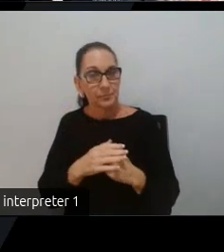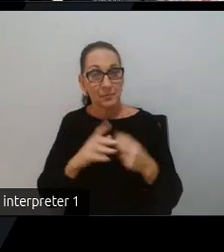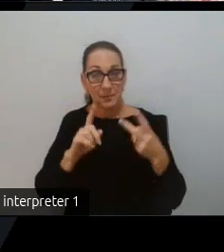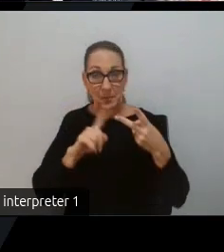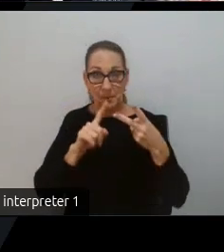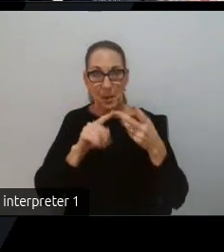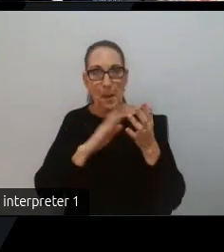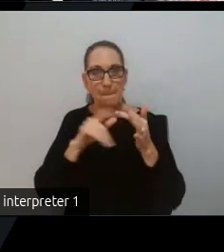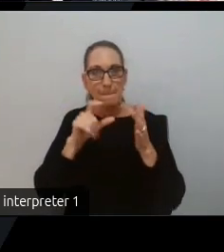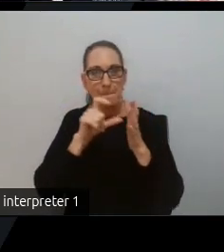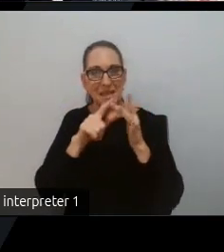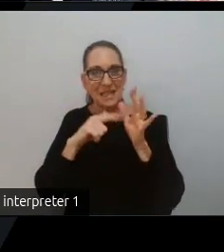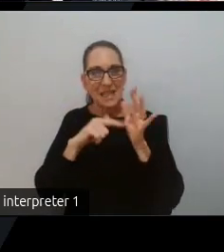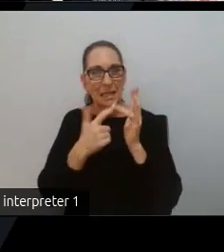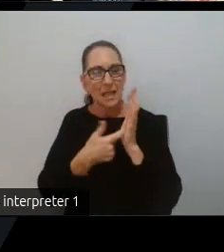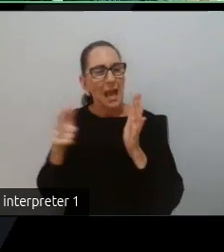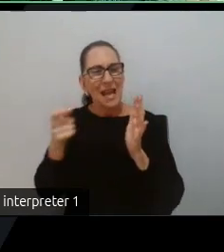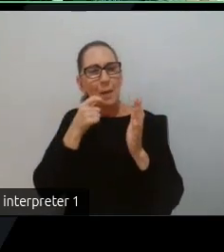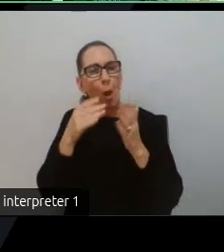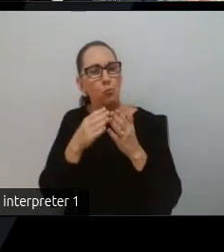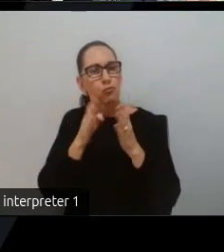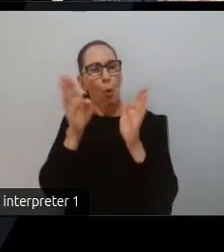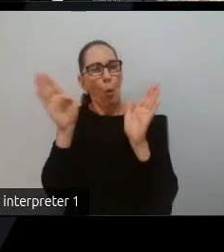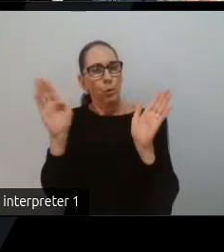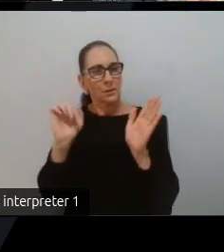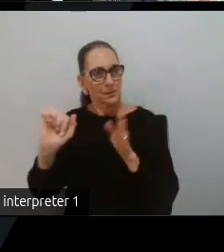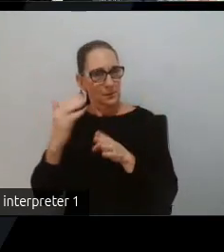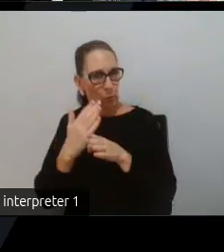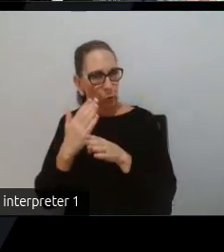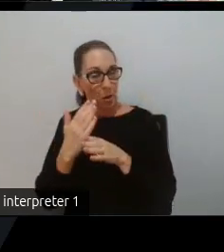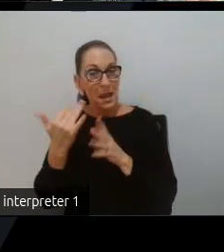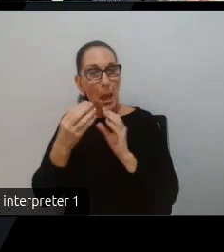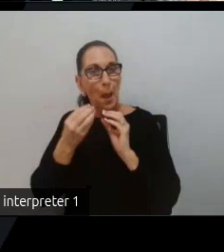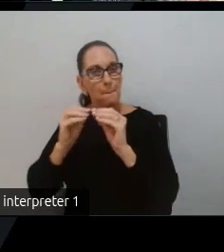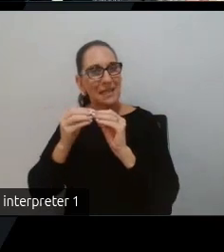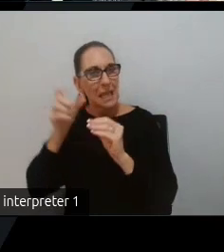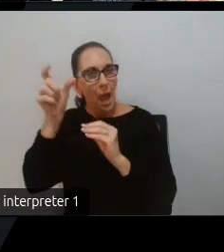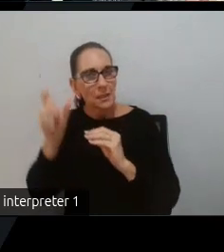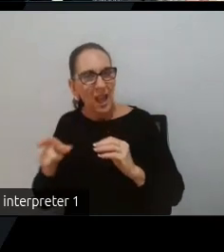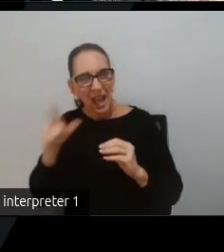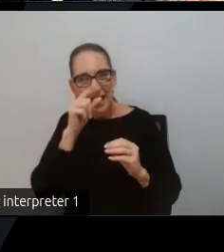broad in their scope of work. So you might find that mediators can do civil disputes,